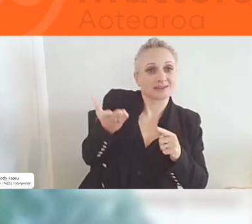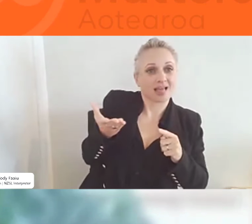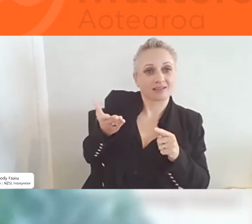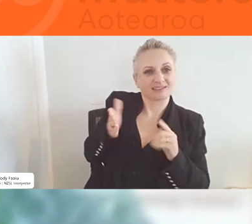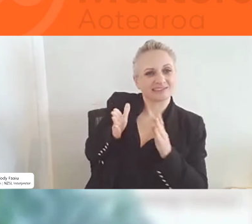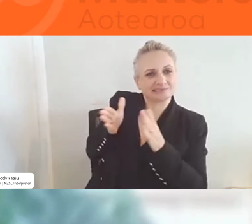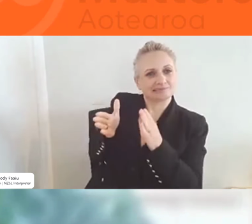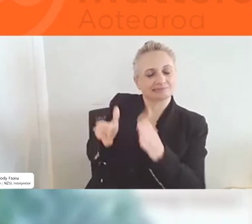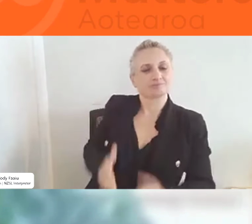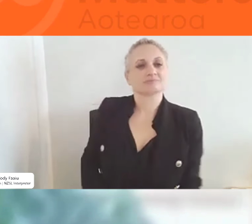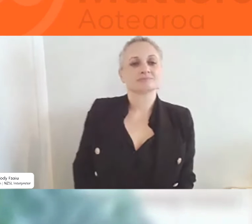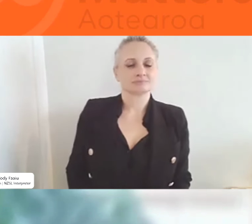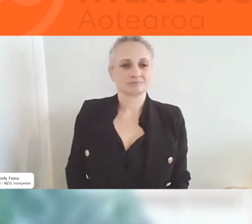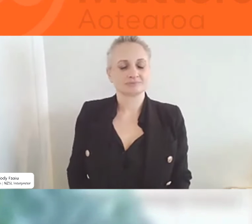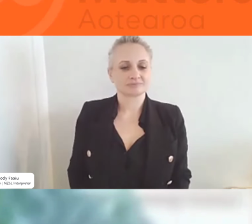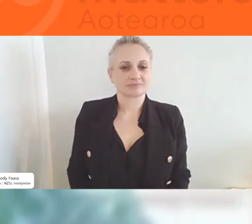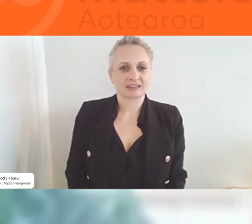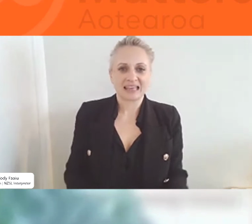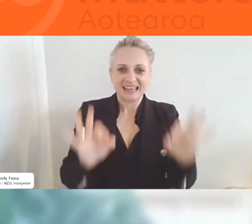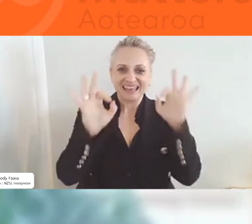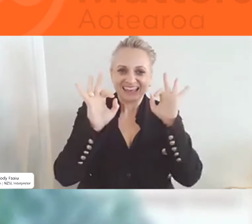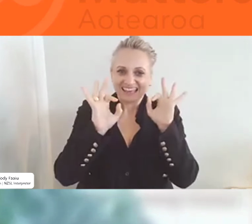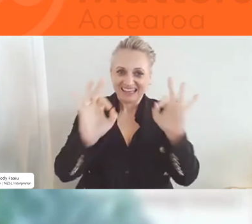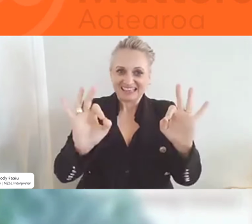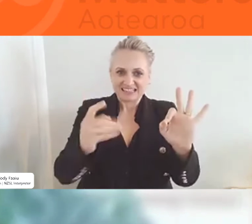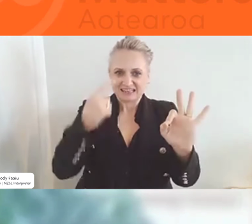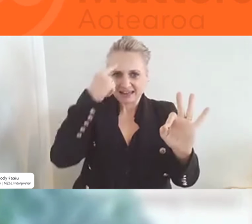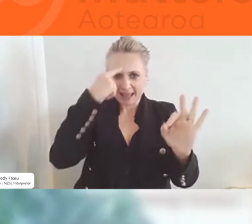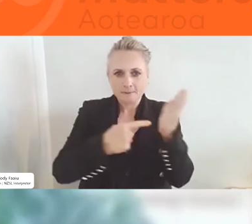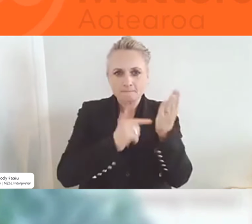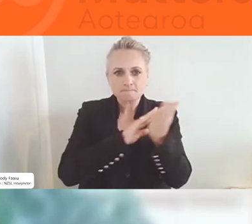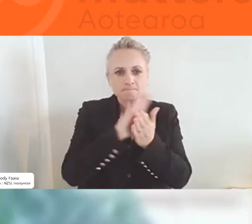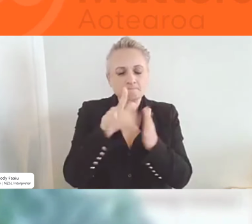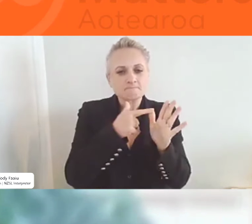Excellent. Thanh looks like he has turned his camera off and I